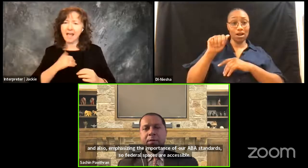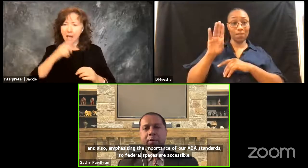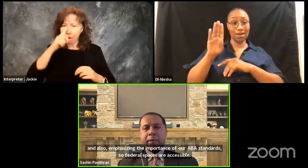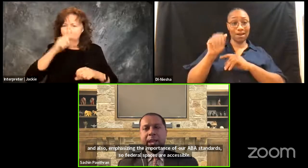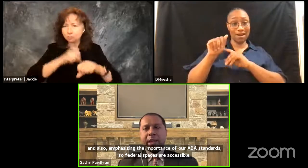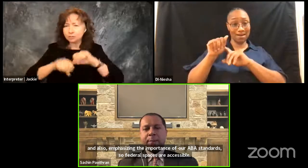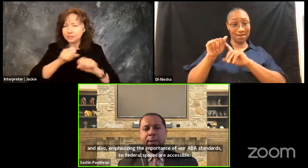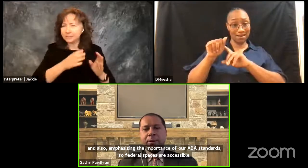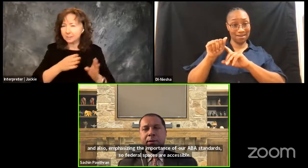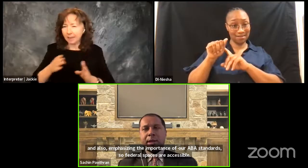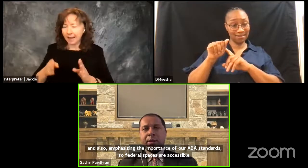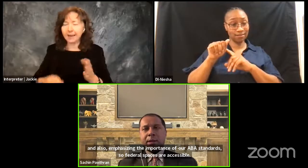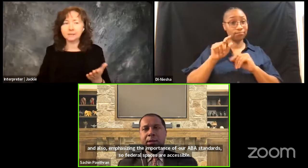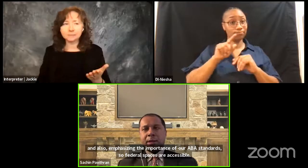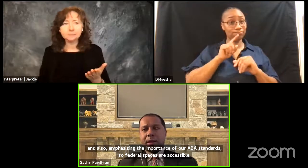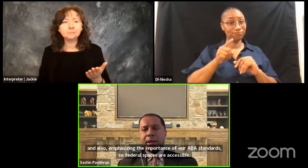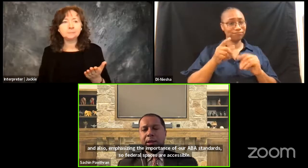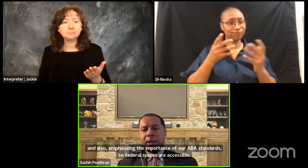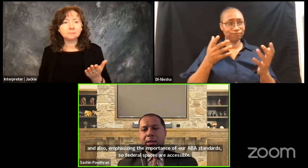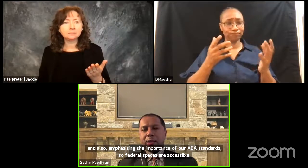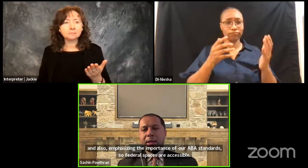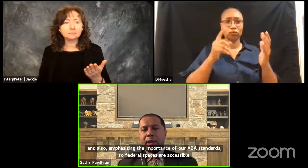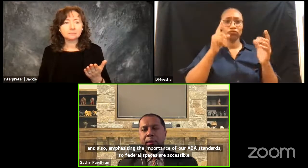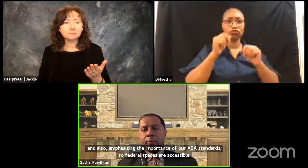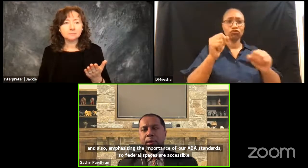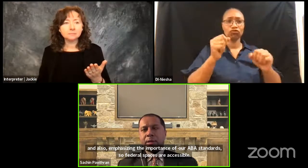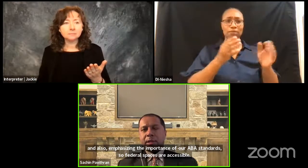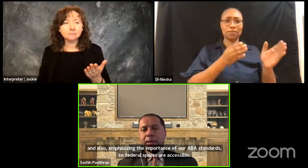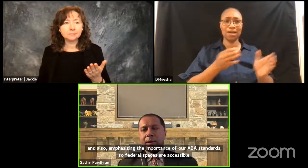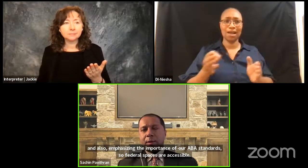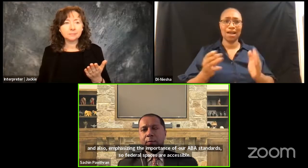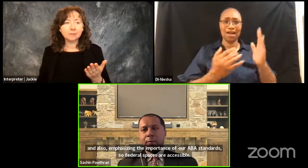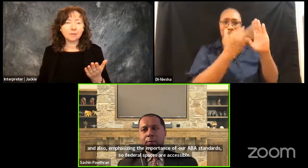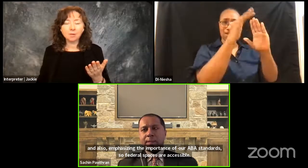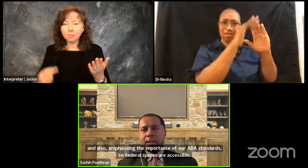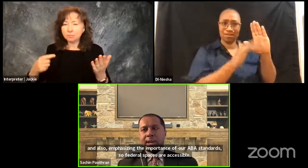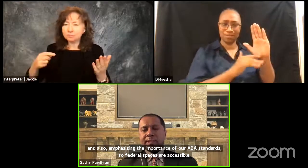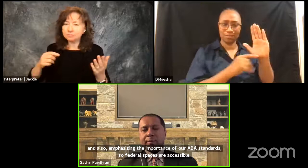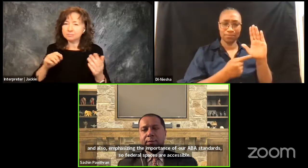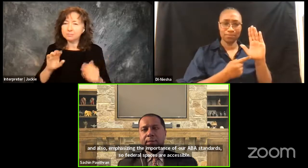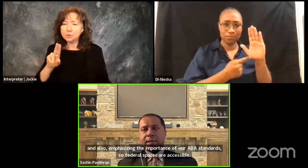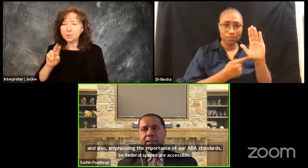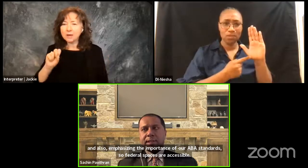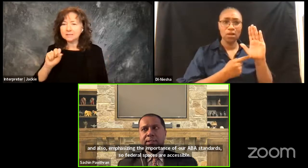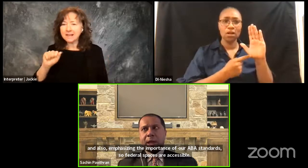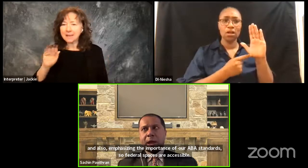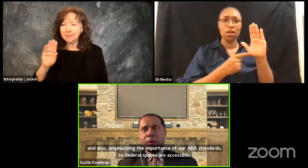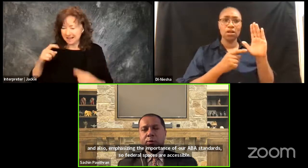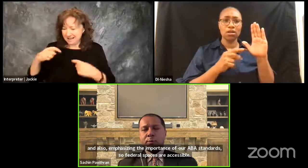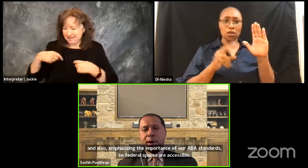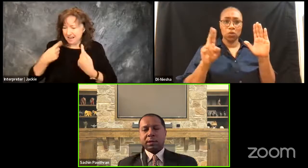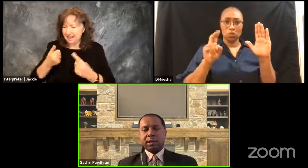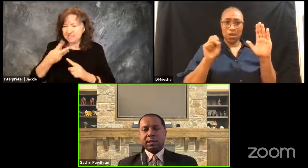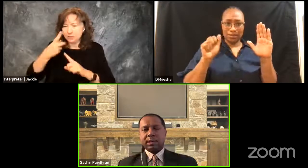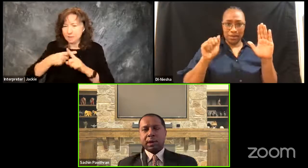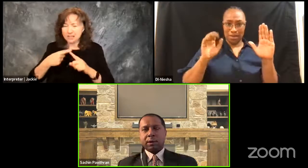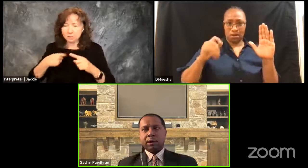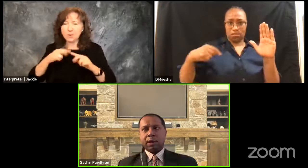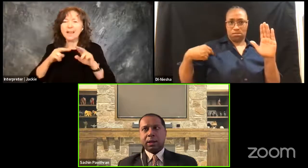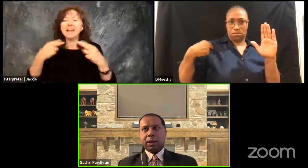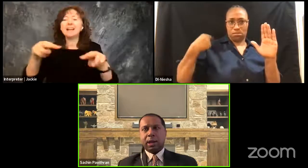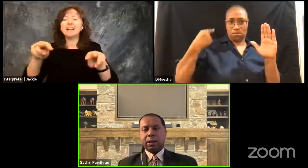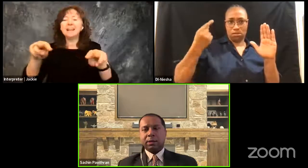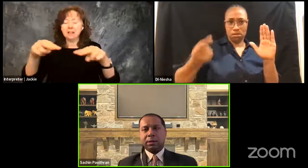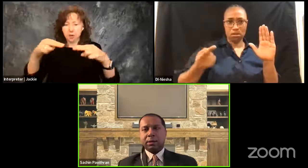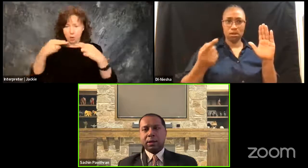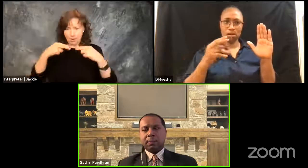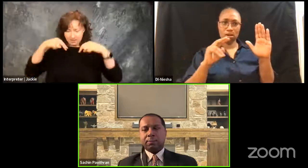we have been looking inwardly for the last several months is how to modernize our internal